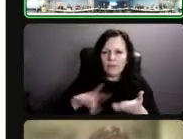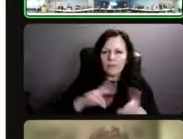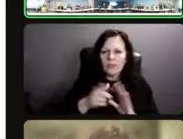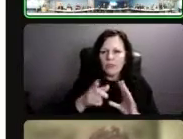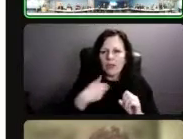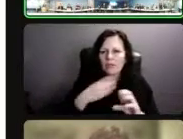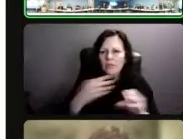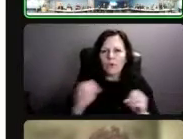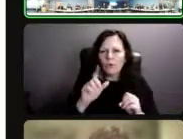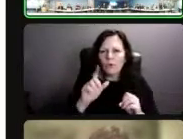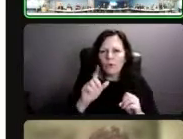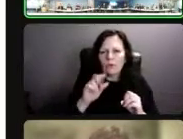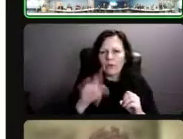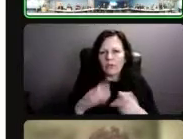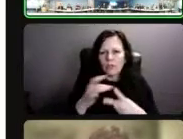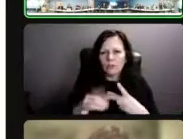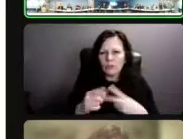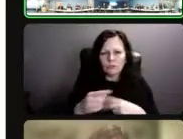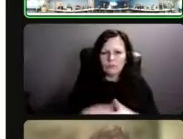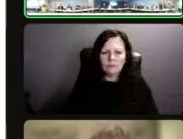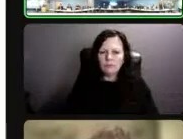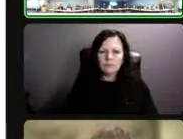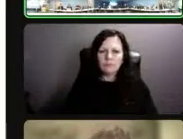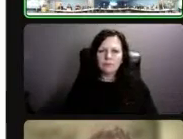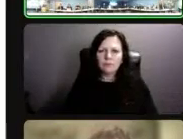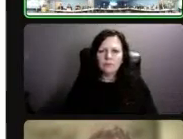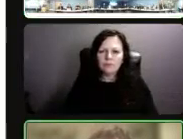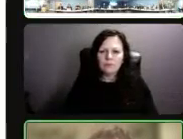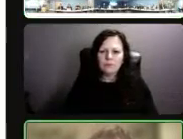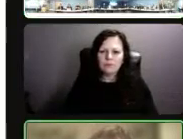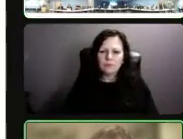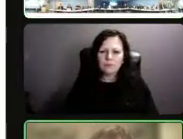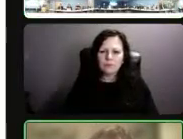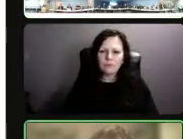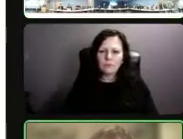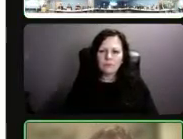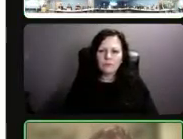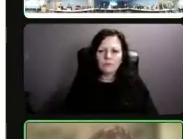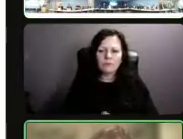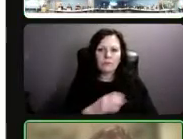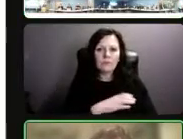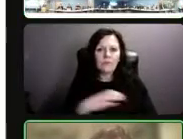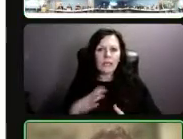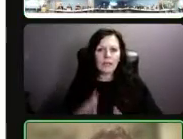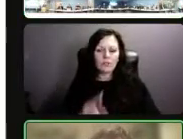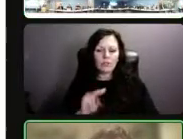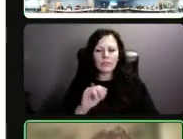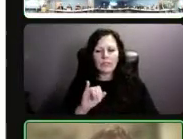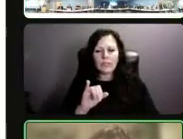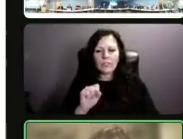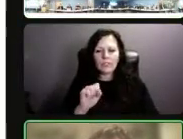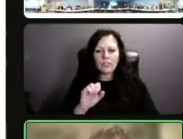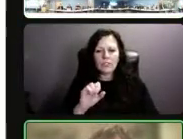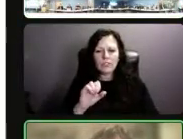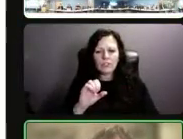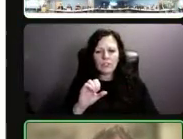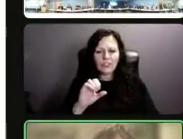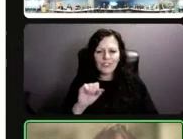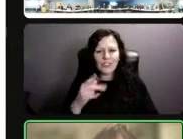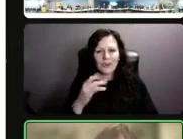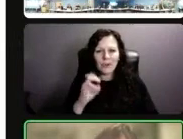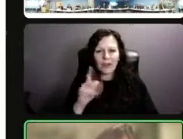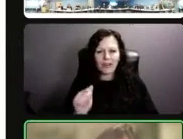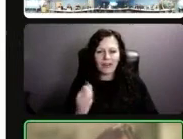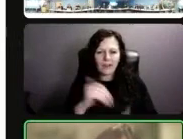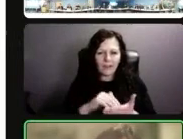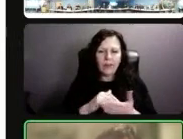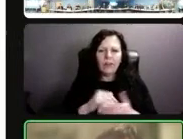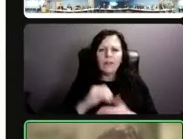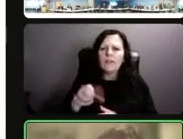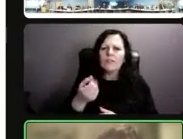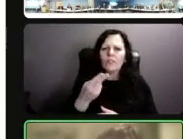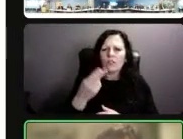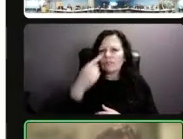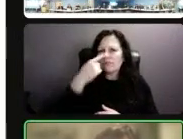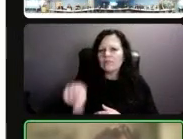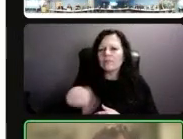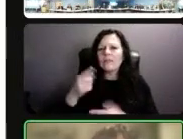PROPERTY.